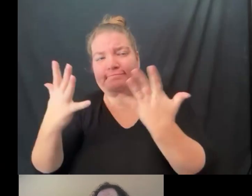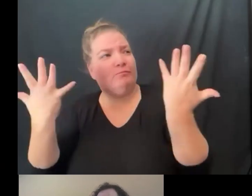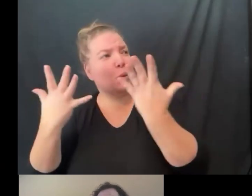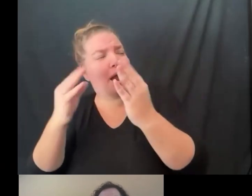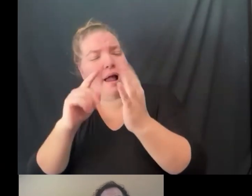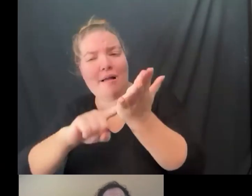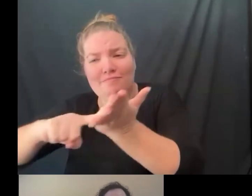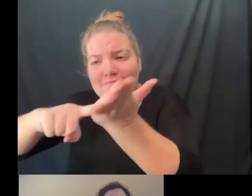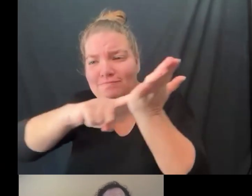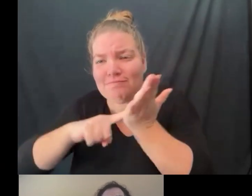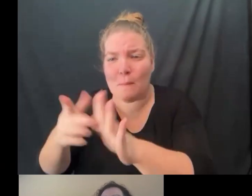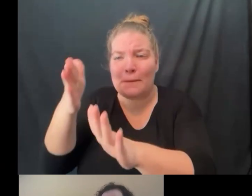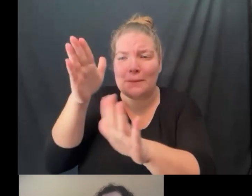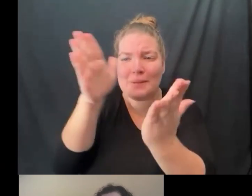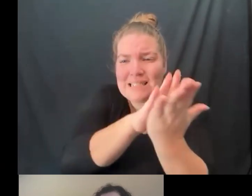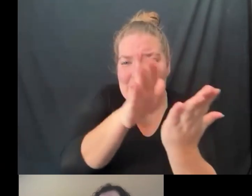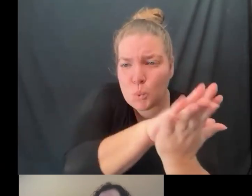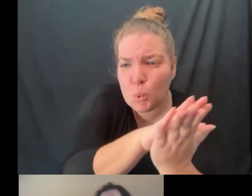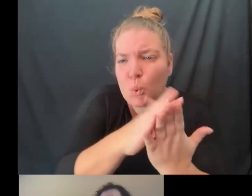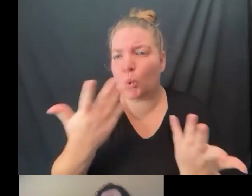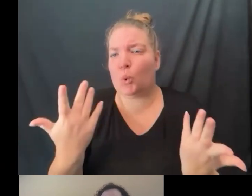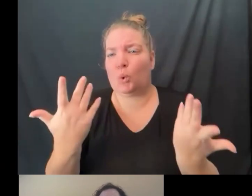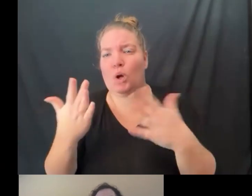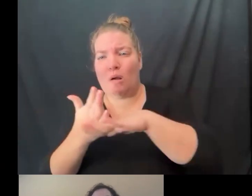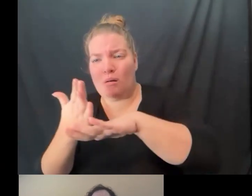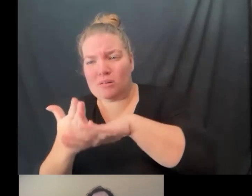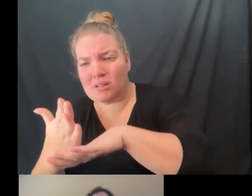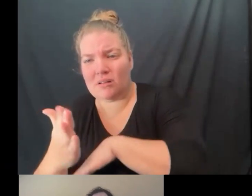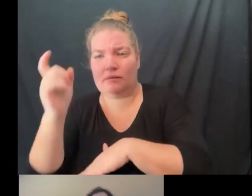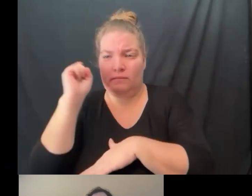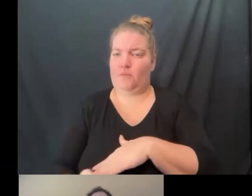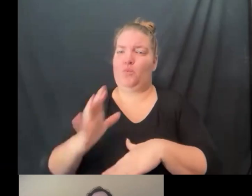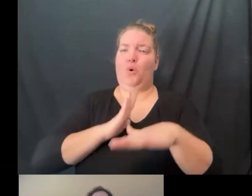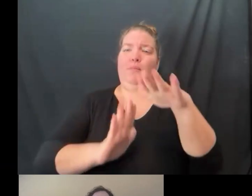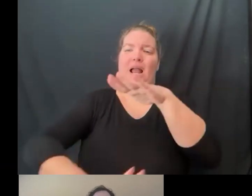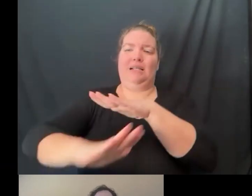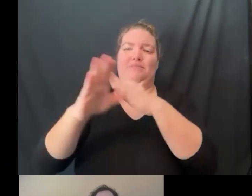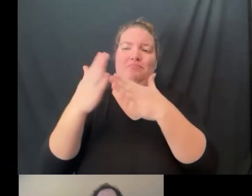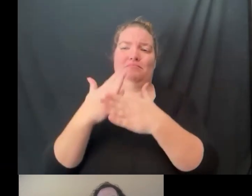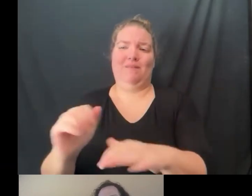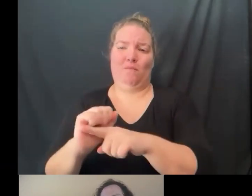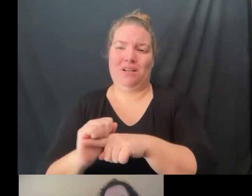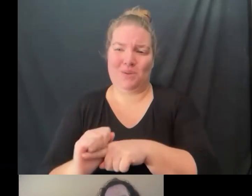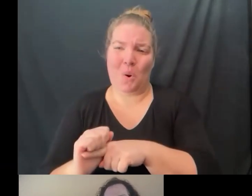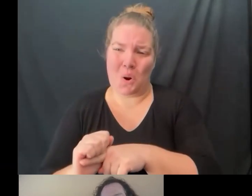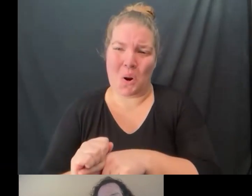or maintenance or support or procurement of digital technologies needs to take some basic training.